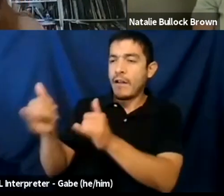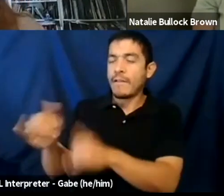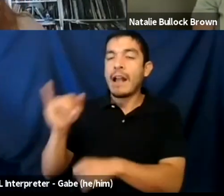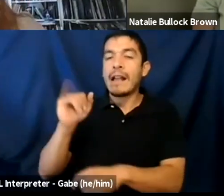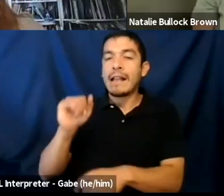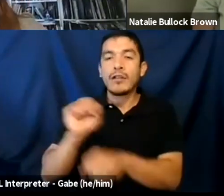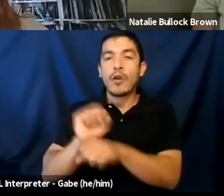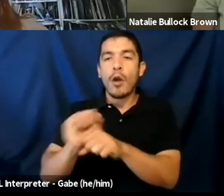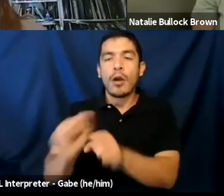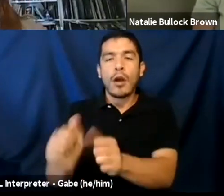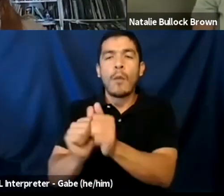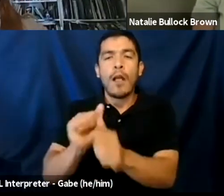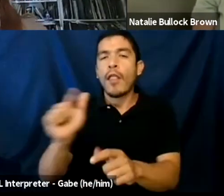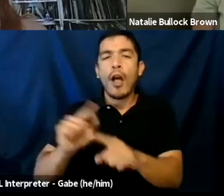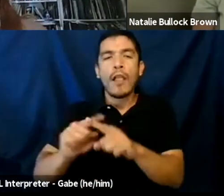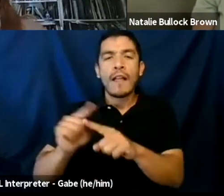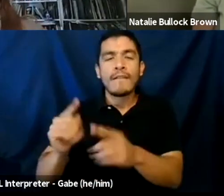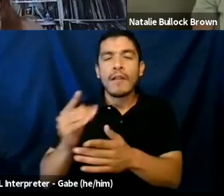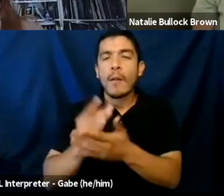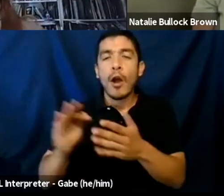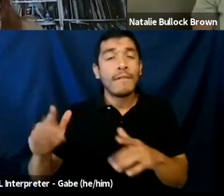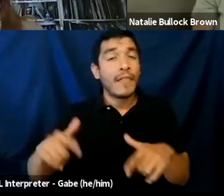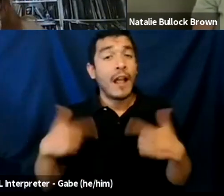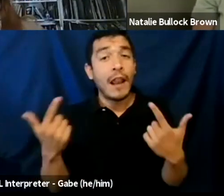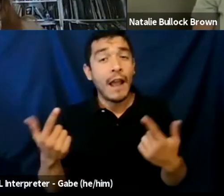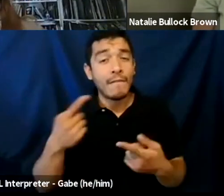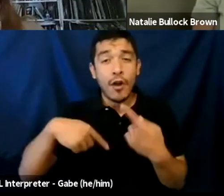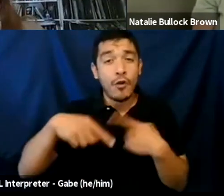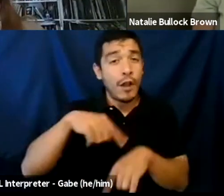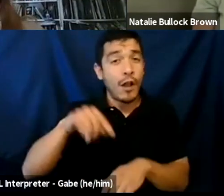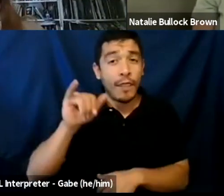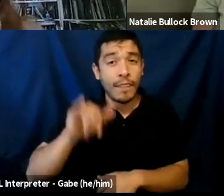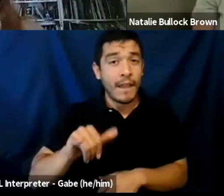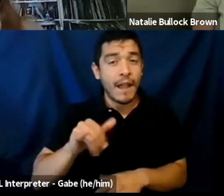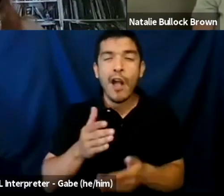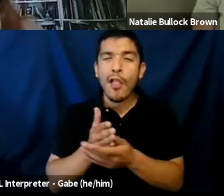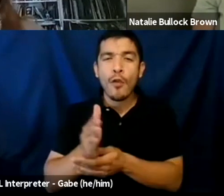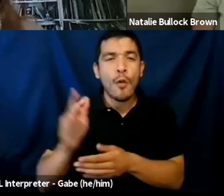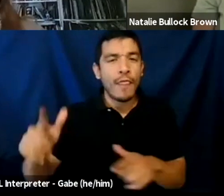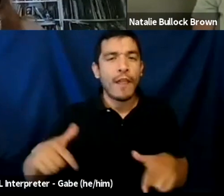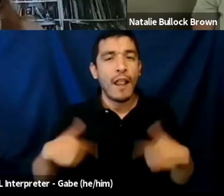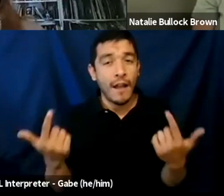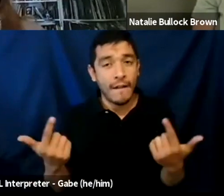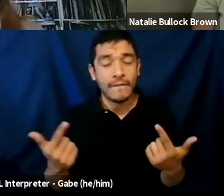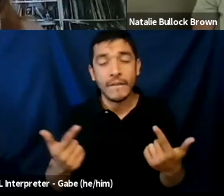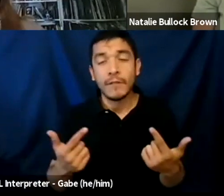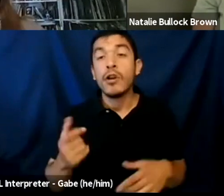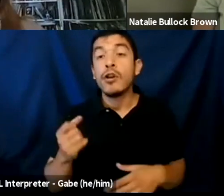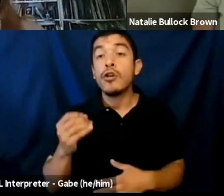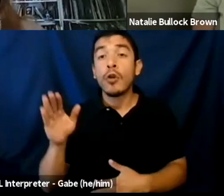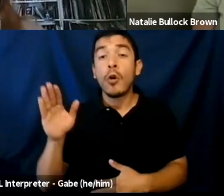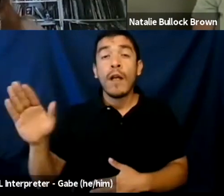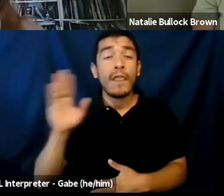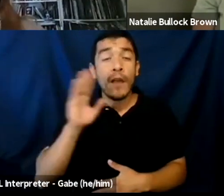with all the different parts of their life around them throughout their lifespan. And so, they're going to show up in different ways to you